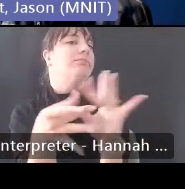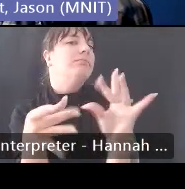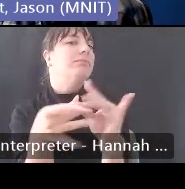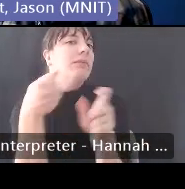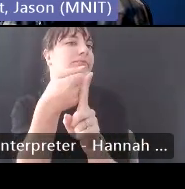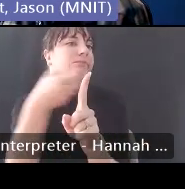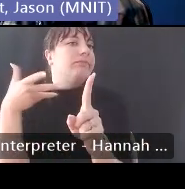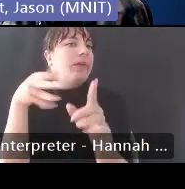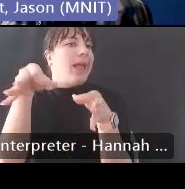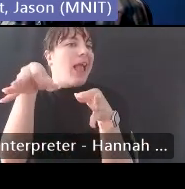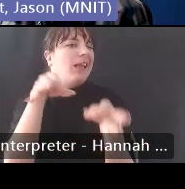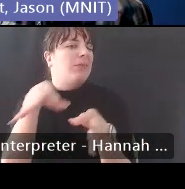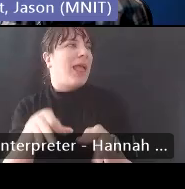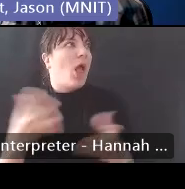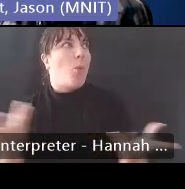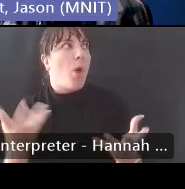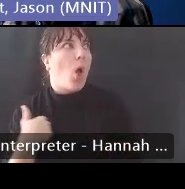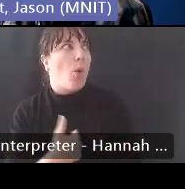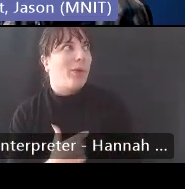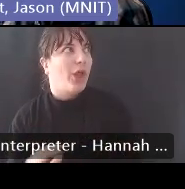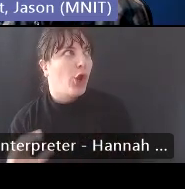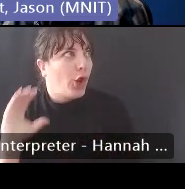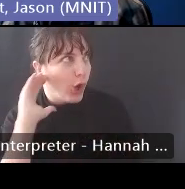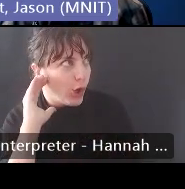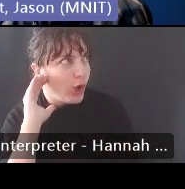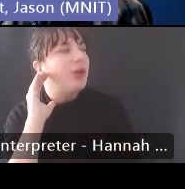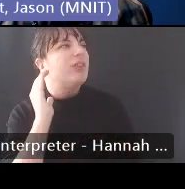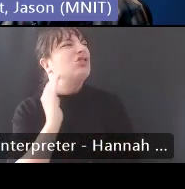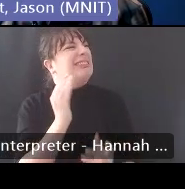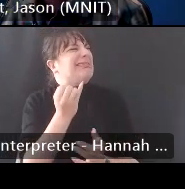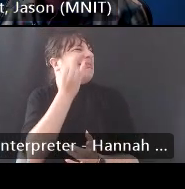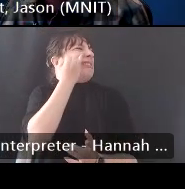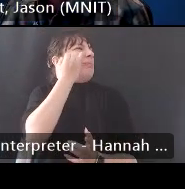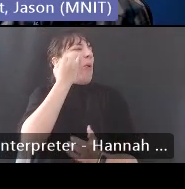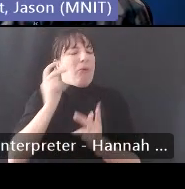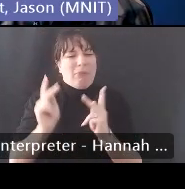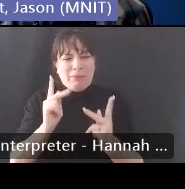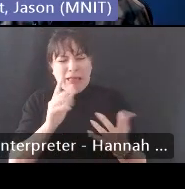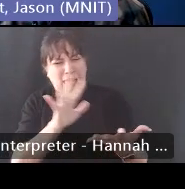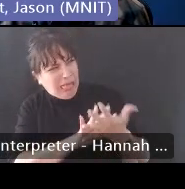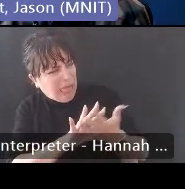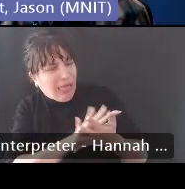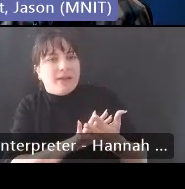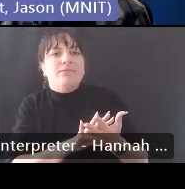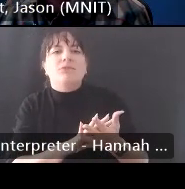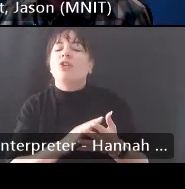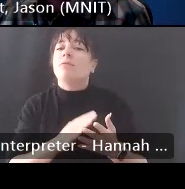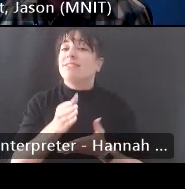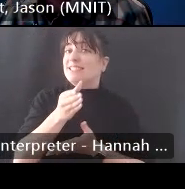where sections will announce what type of content they are. So give me one second, Jason,